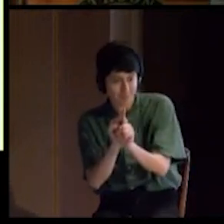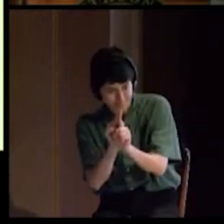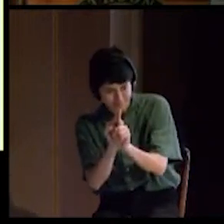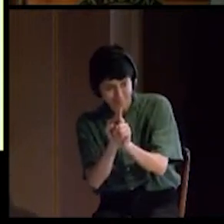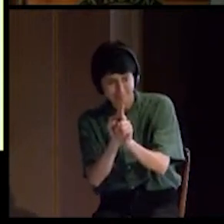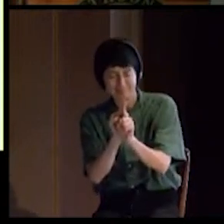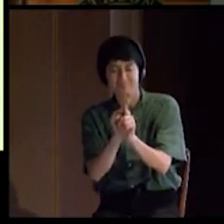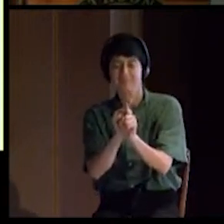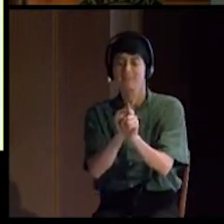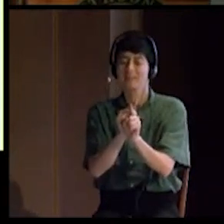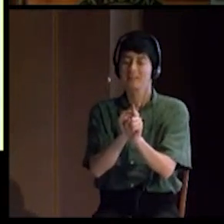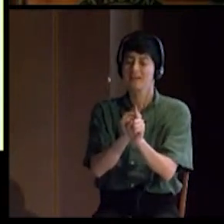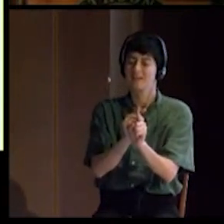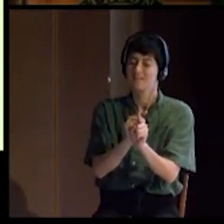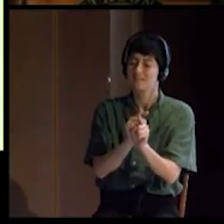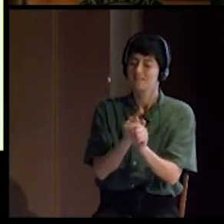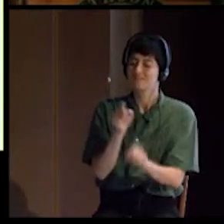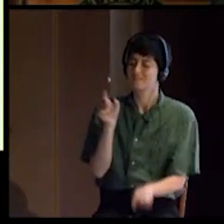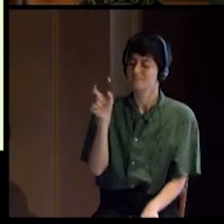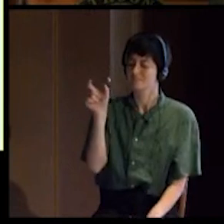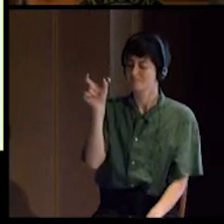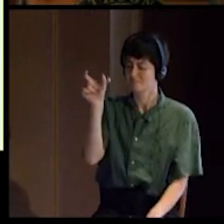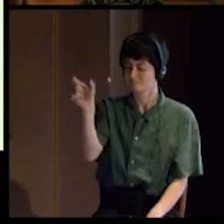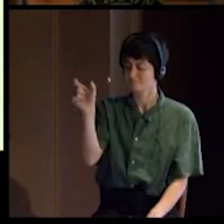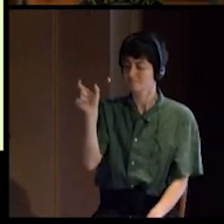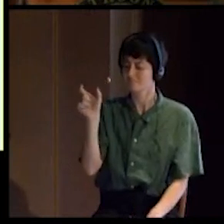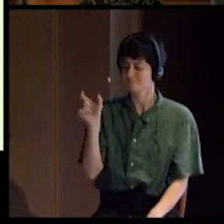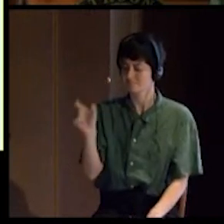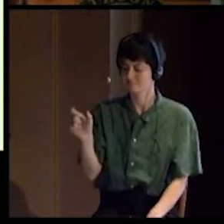A Smithsonian pre-doc, Kevin Bennett, also worked with me on this project.